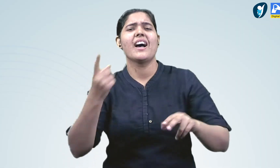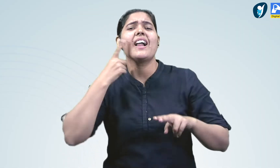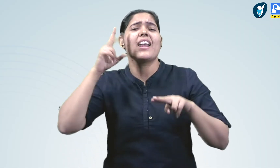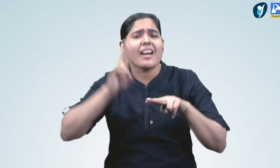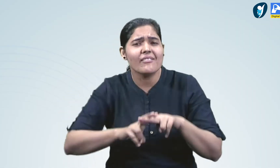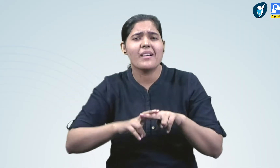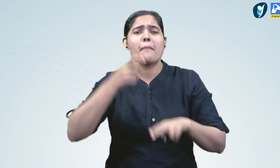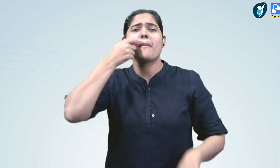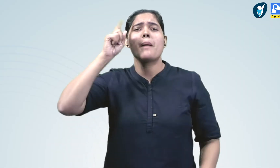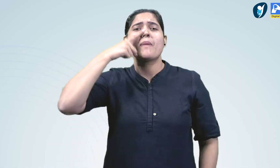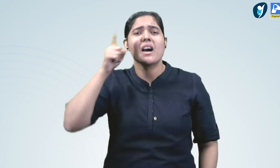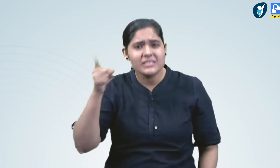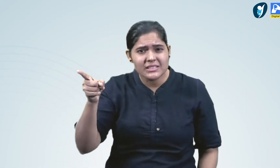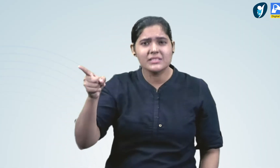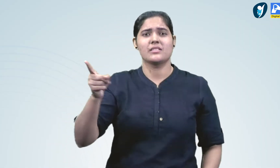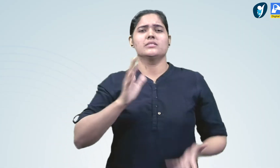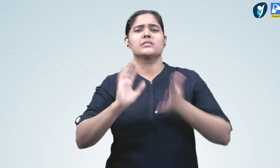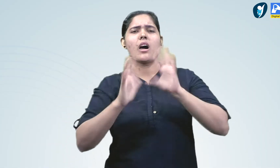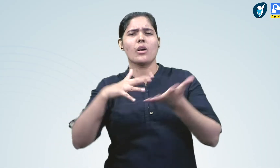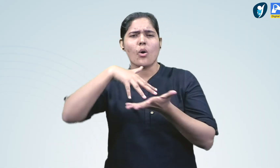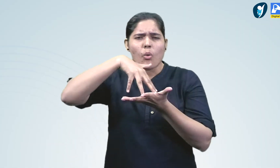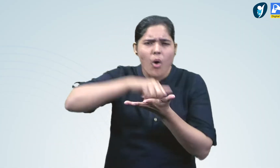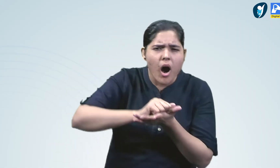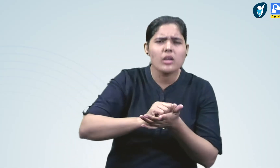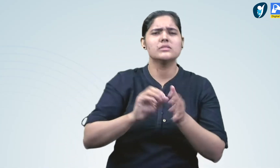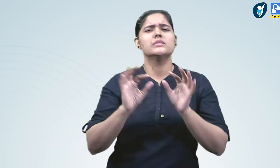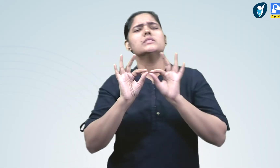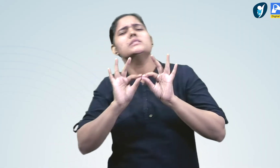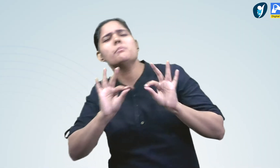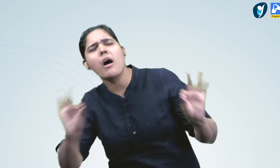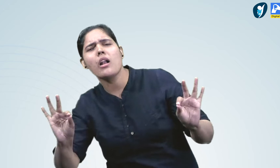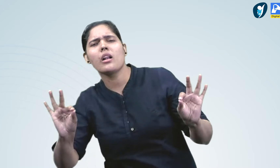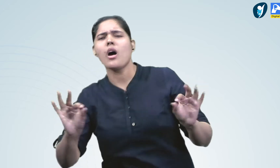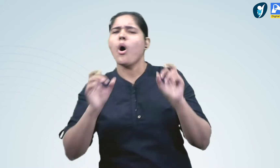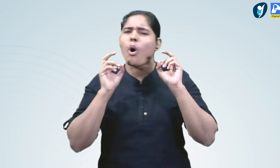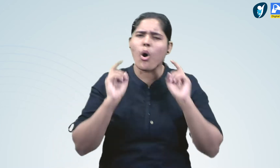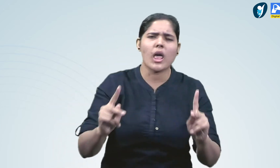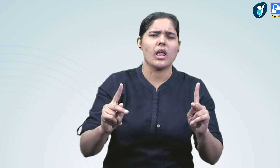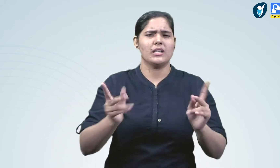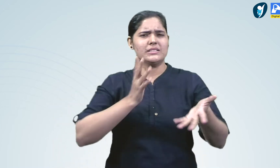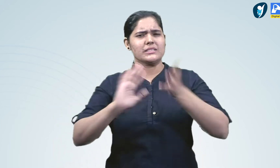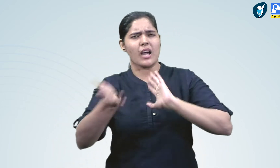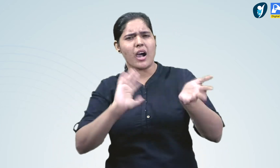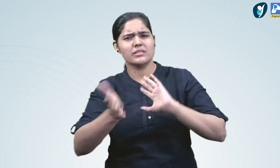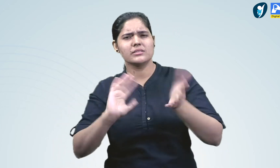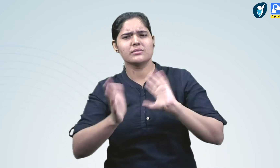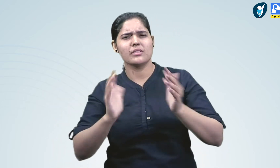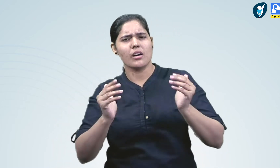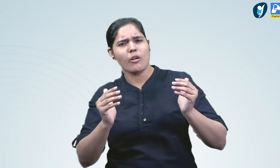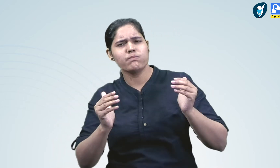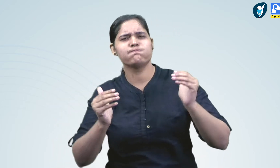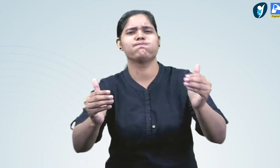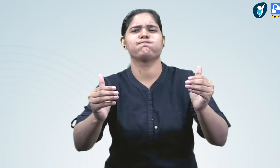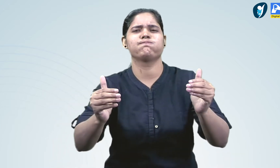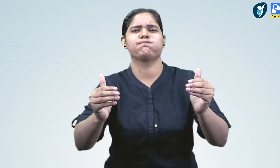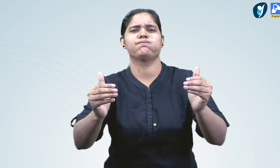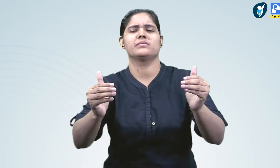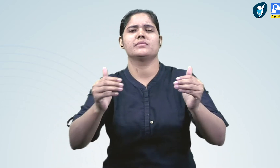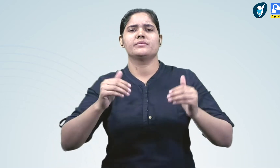If the parents’ signing skills are weak, or can do only simple signs that’s okay, engage with your child and sign with them. .